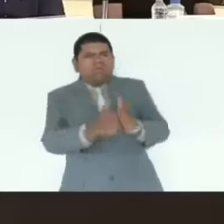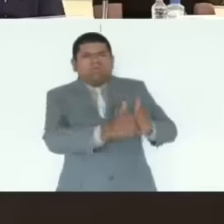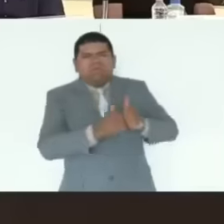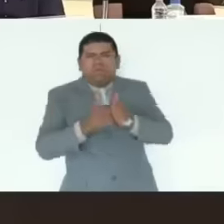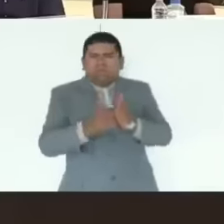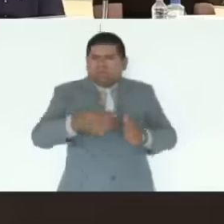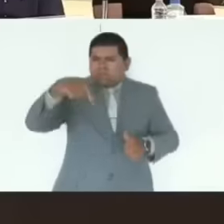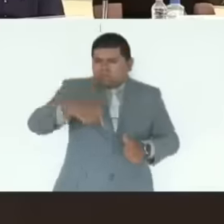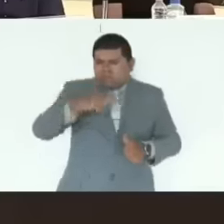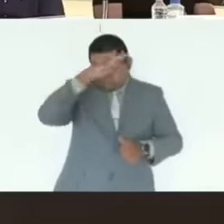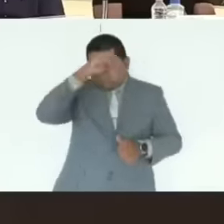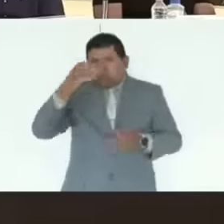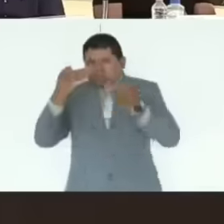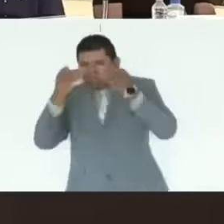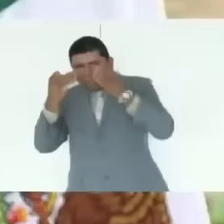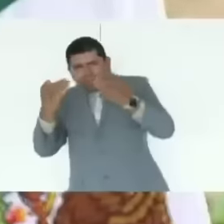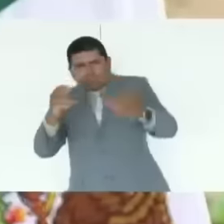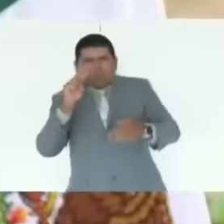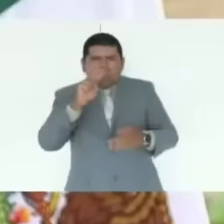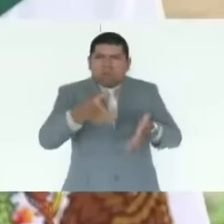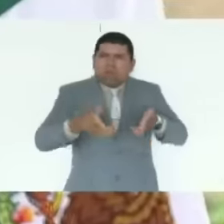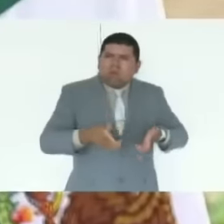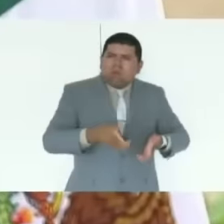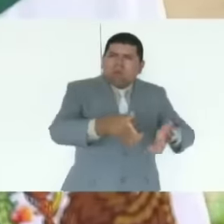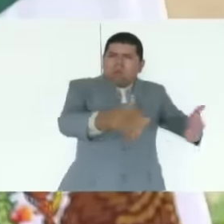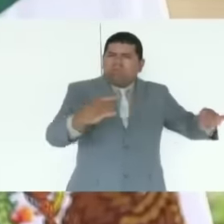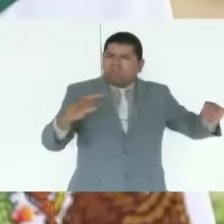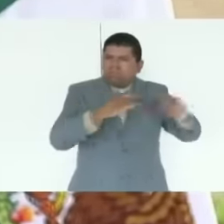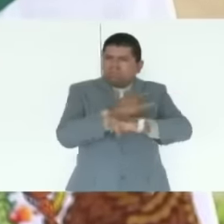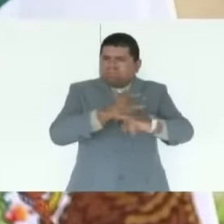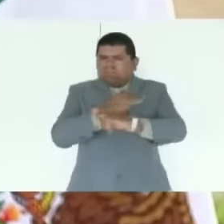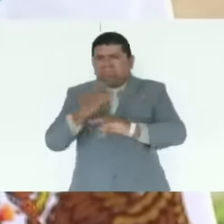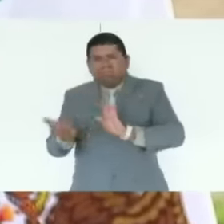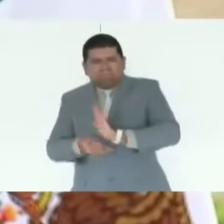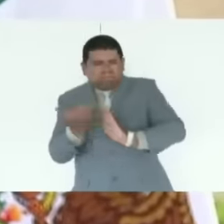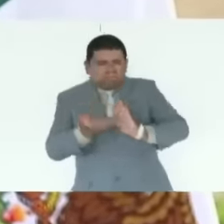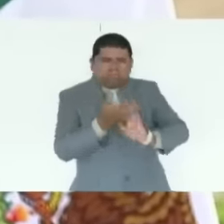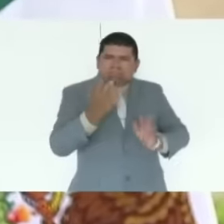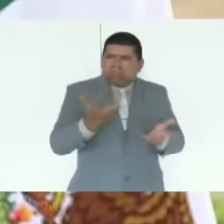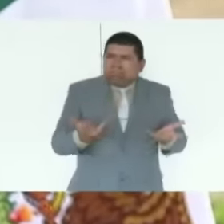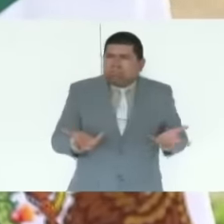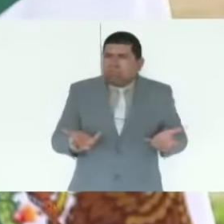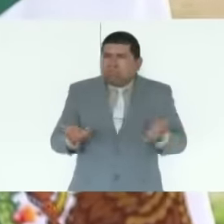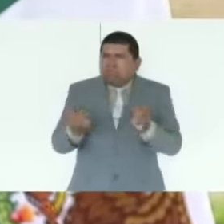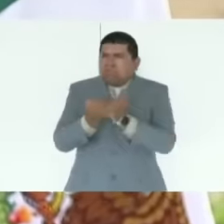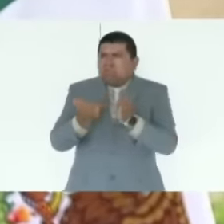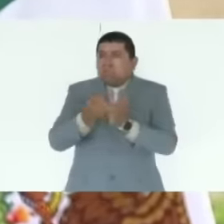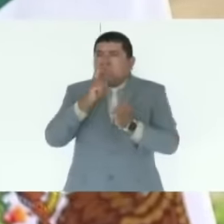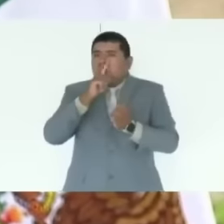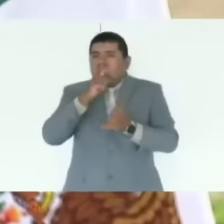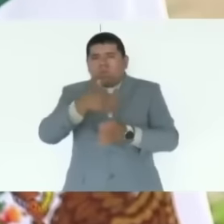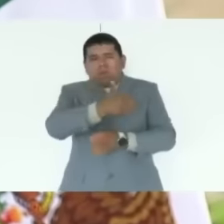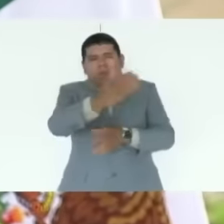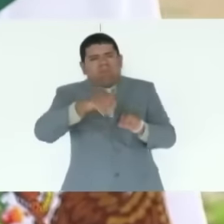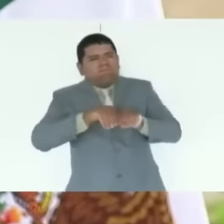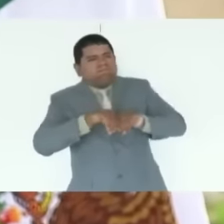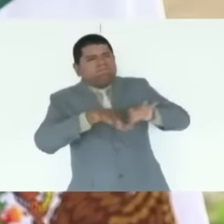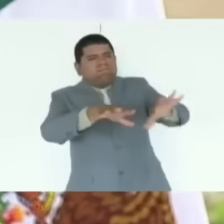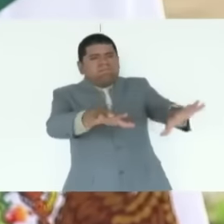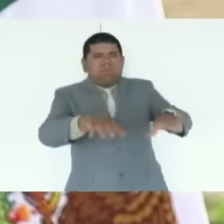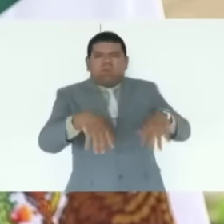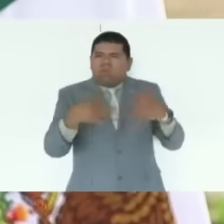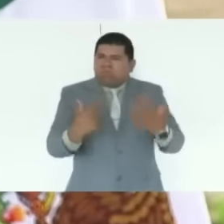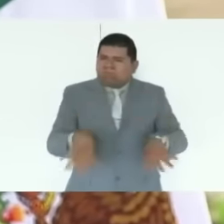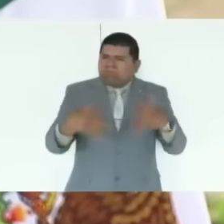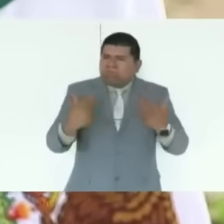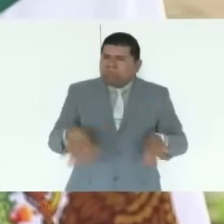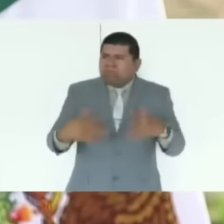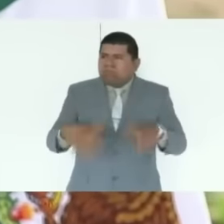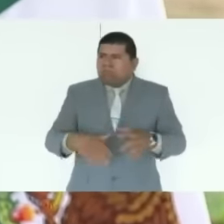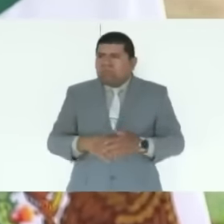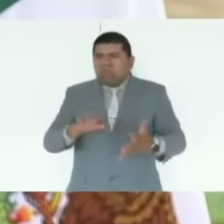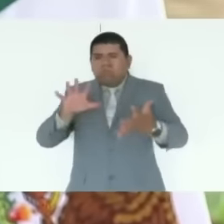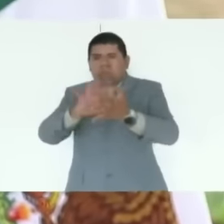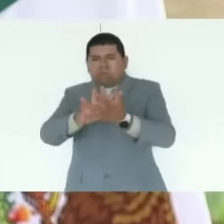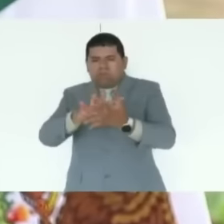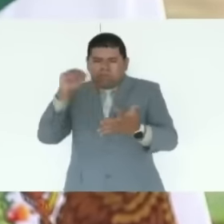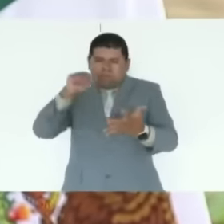we see it road works irrigation works water works a prison converted into a park